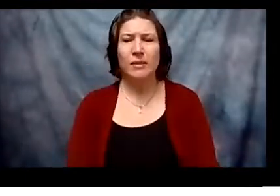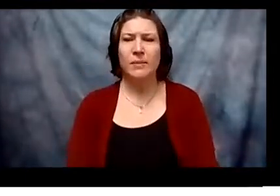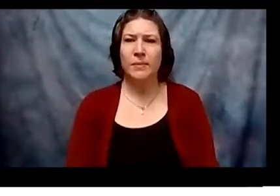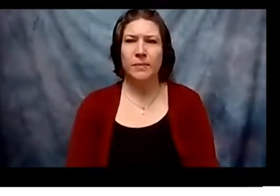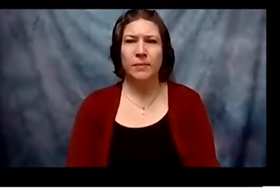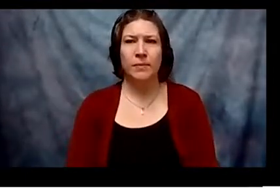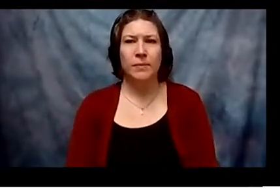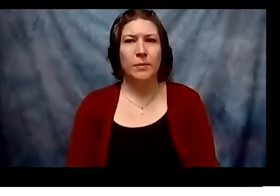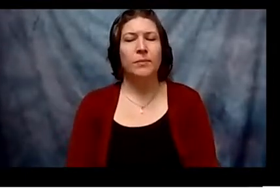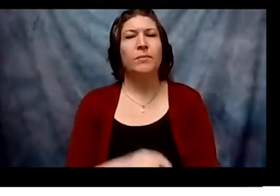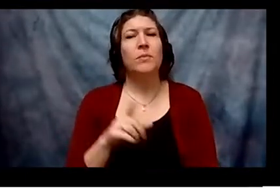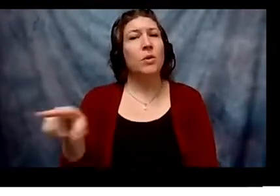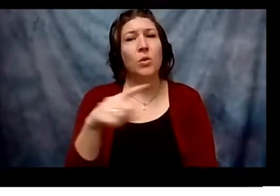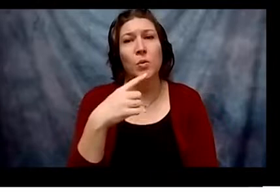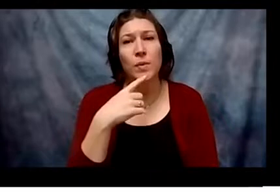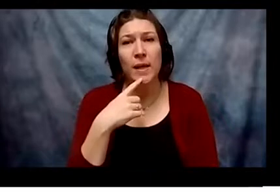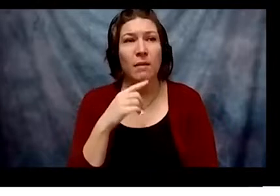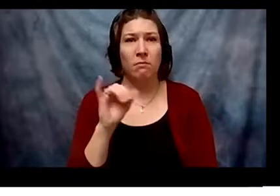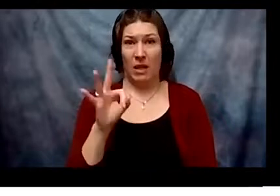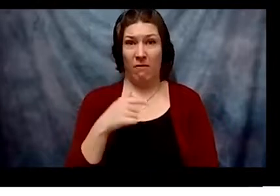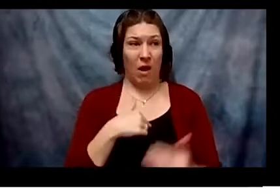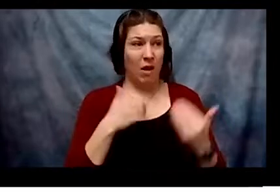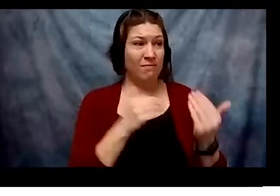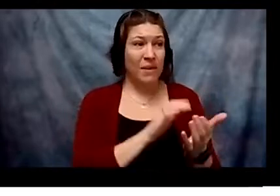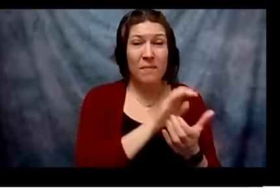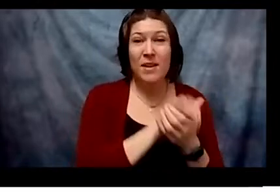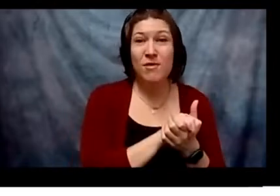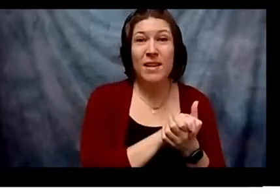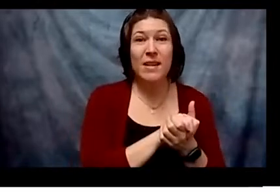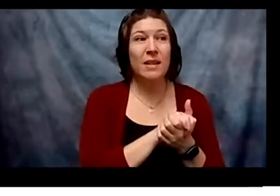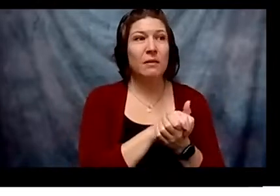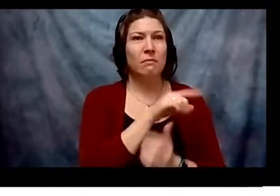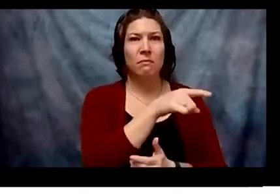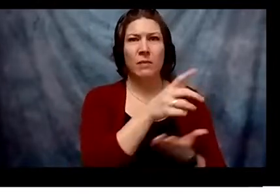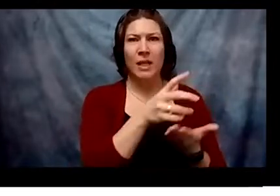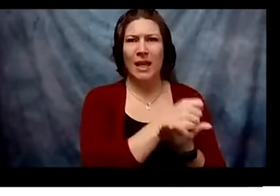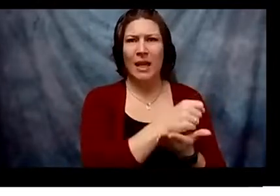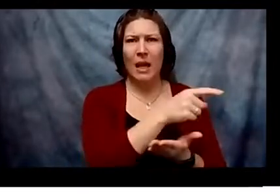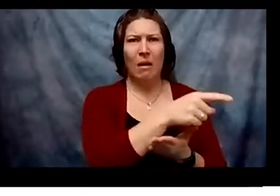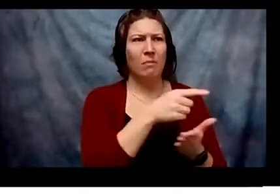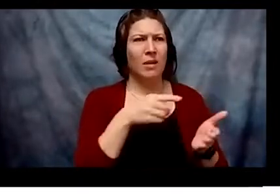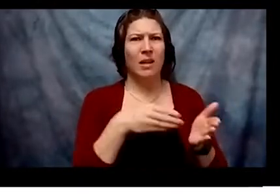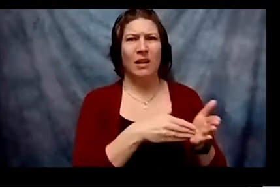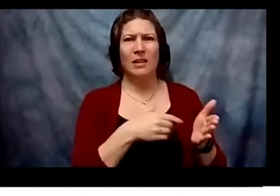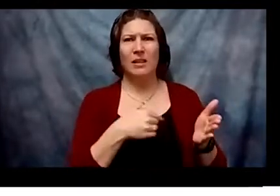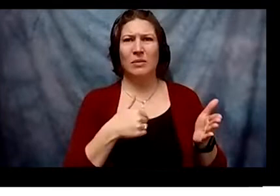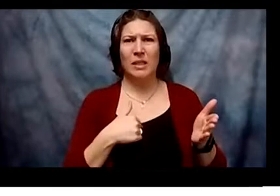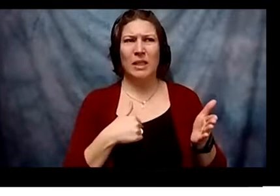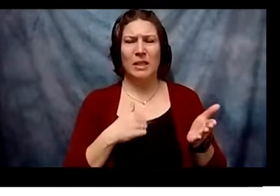You say, if I get married, my spouse's income counts toward my income limit to